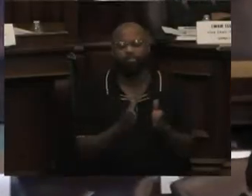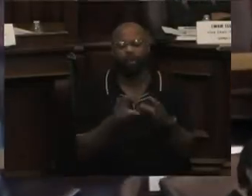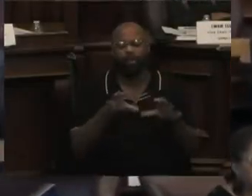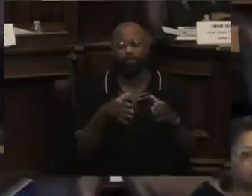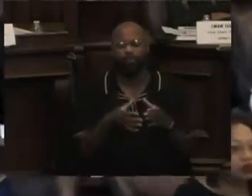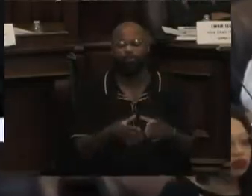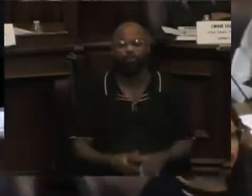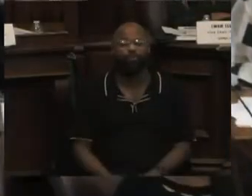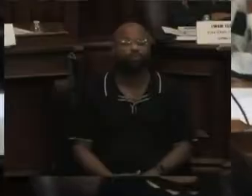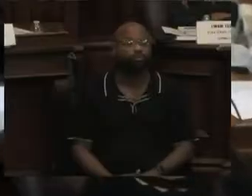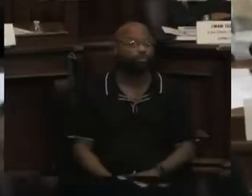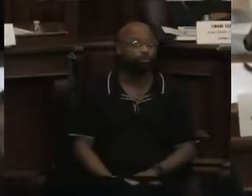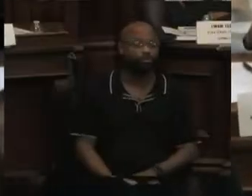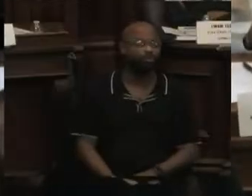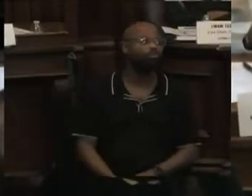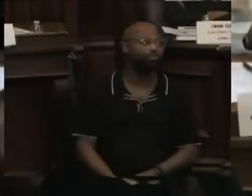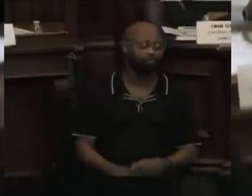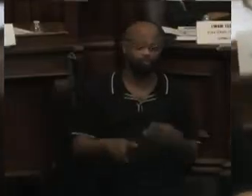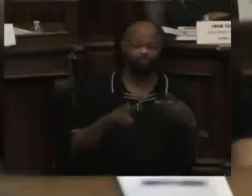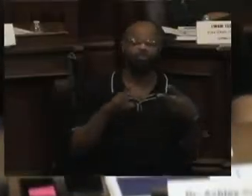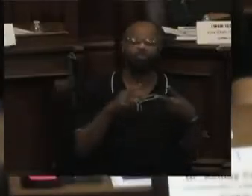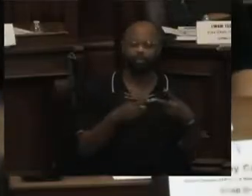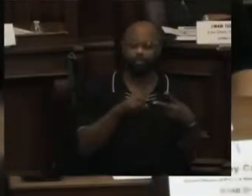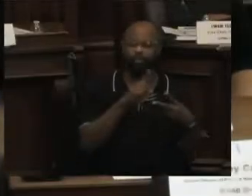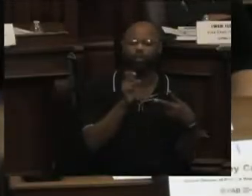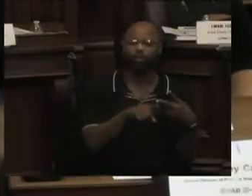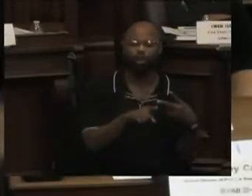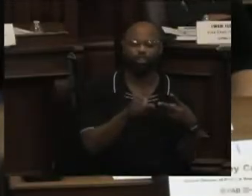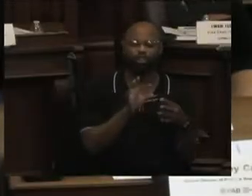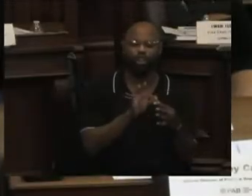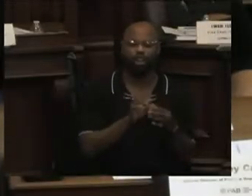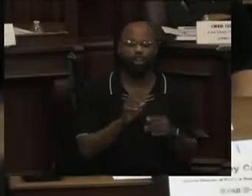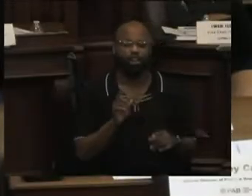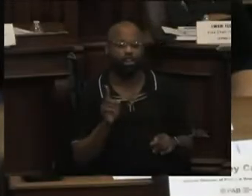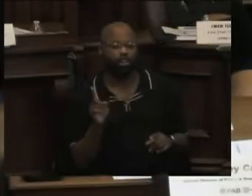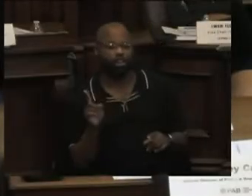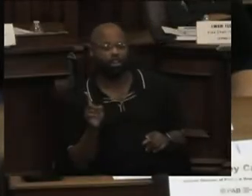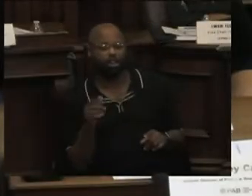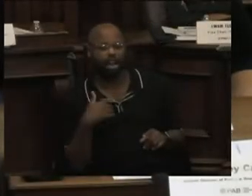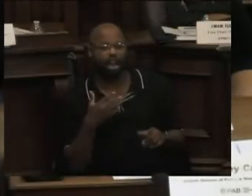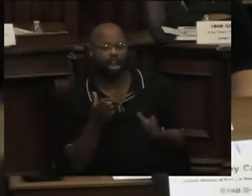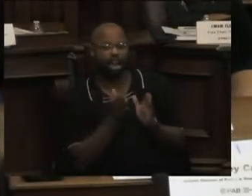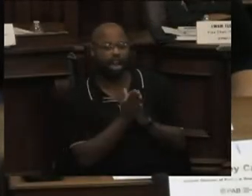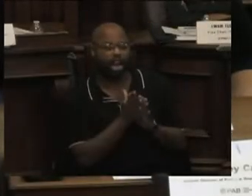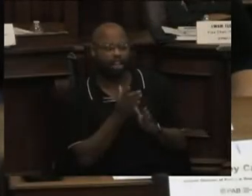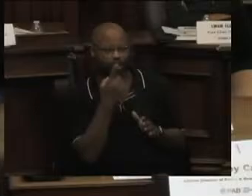know, doing those types of things, you need to have a, a sub, right, a smaller group.